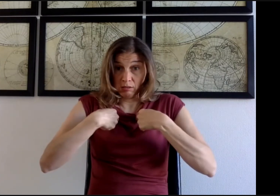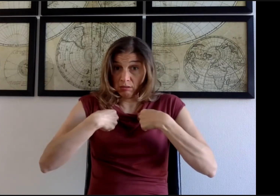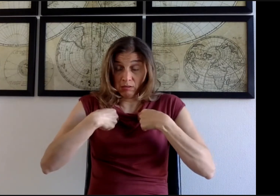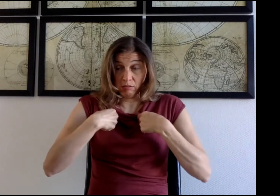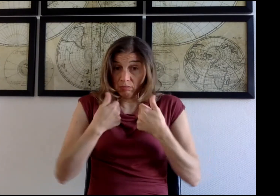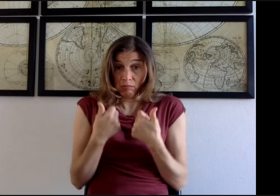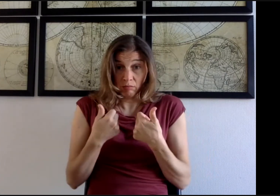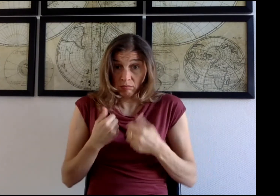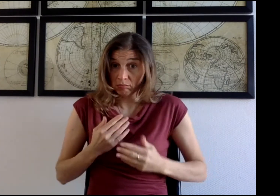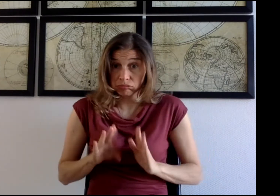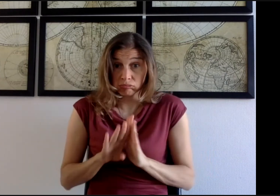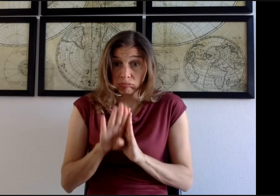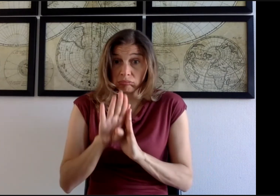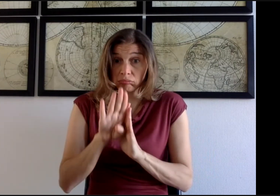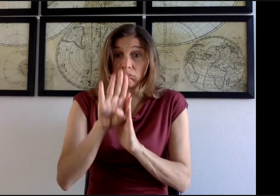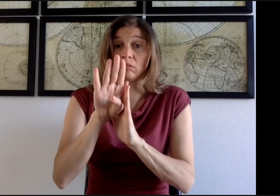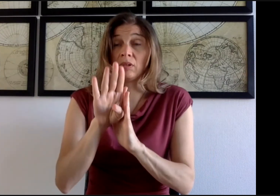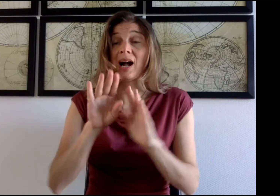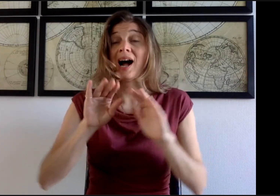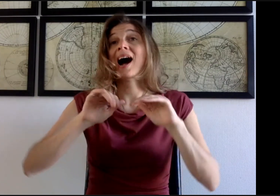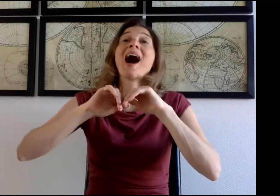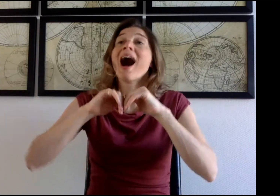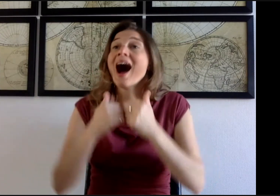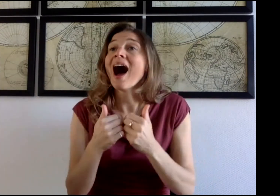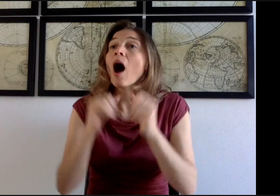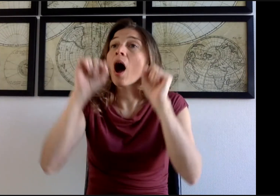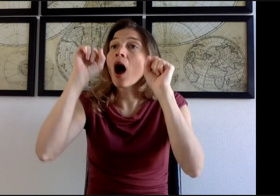they can't remain confined at their homes.